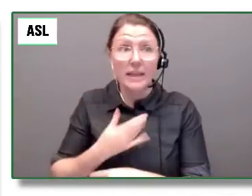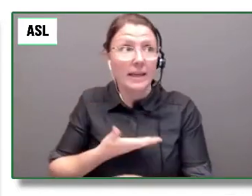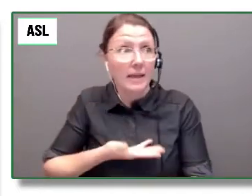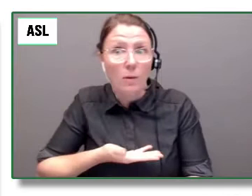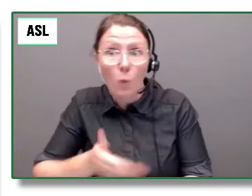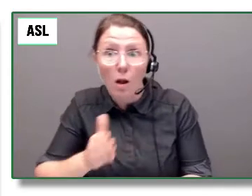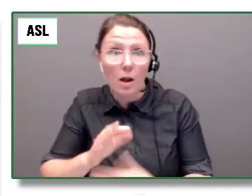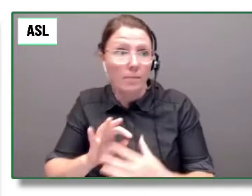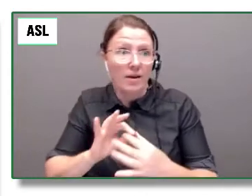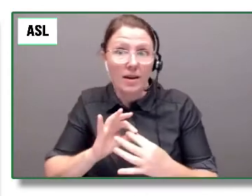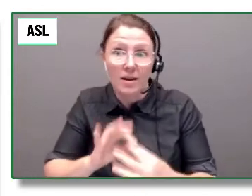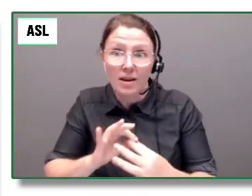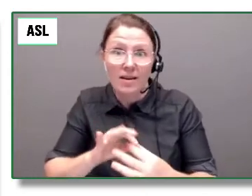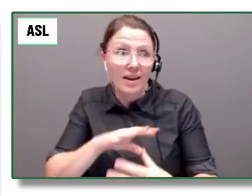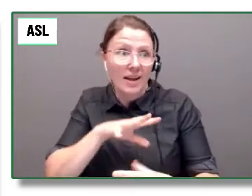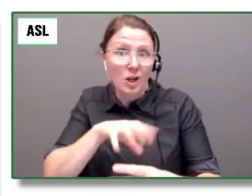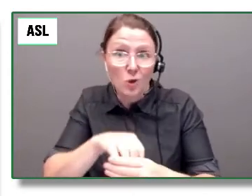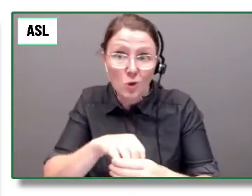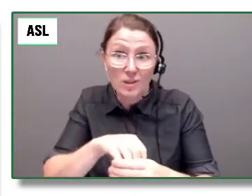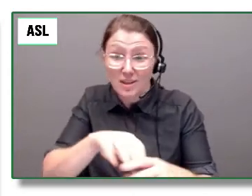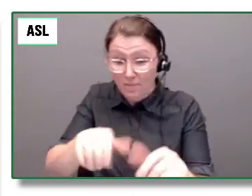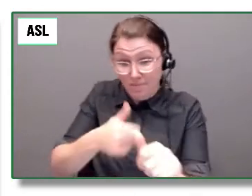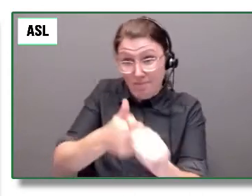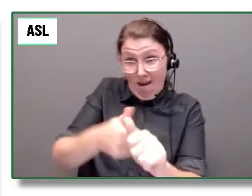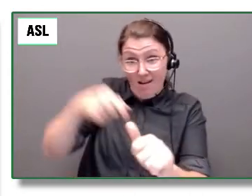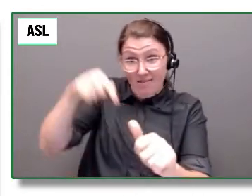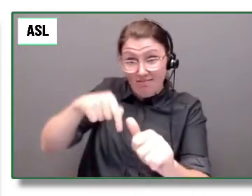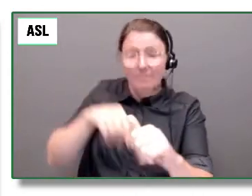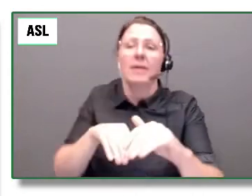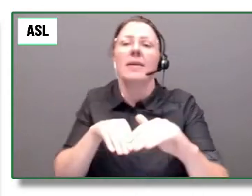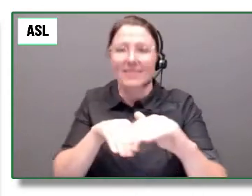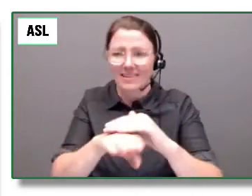Well, accessibility can show up in our products, it can show up in the way in